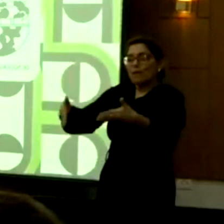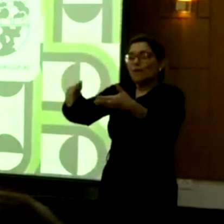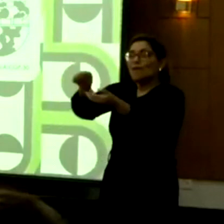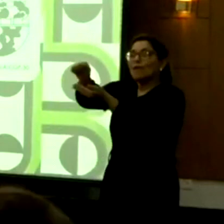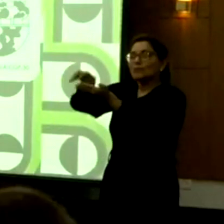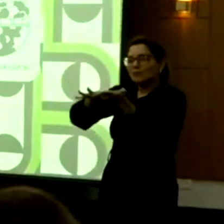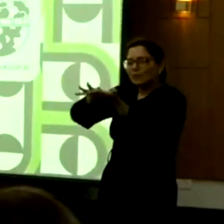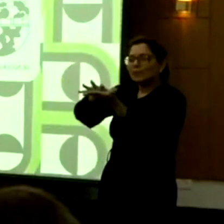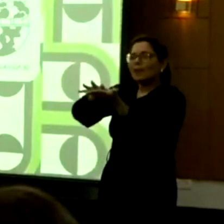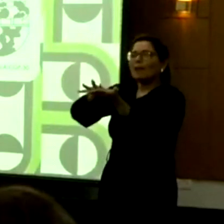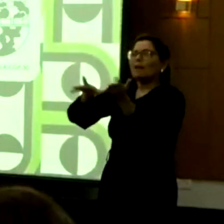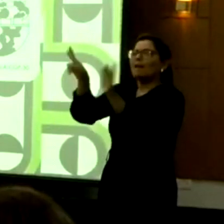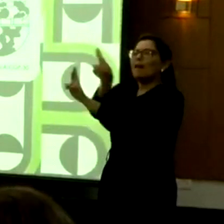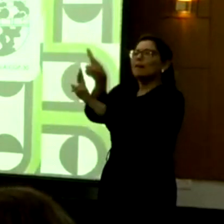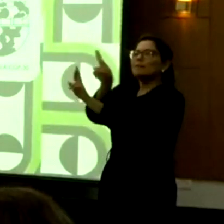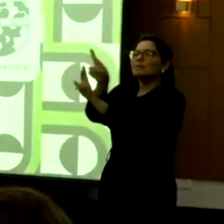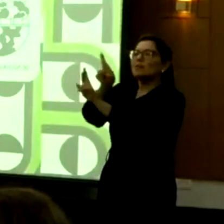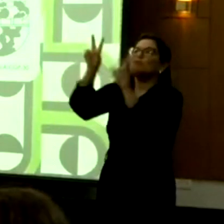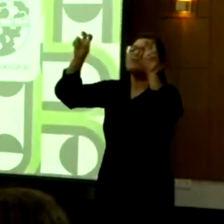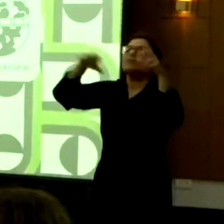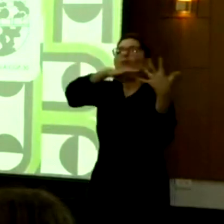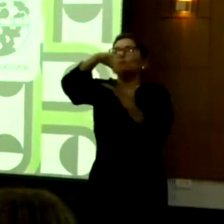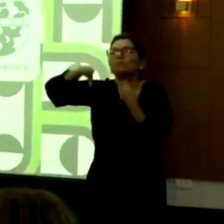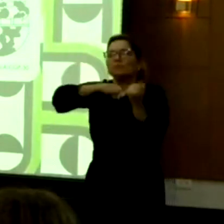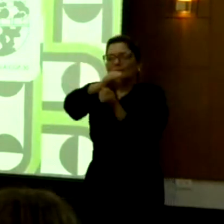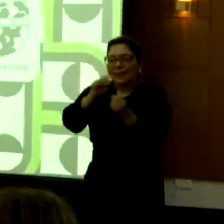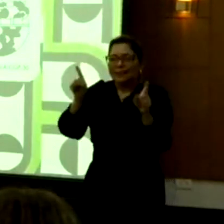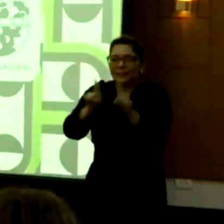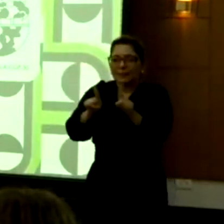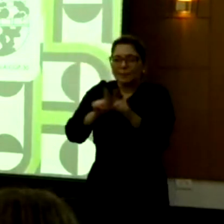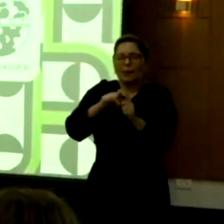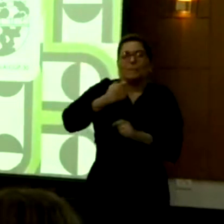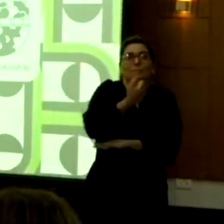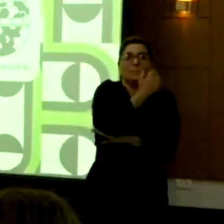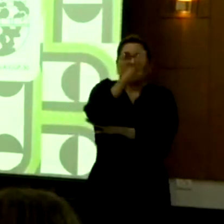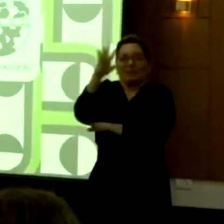related to sustainability and the environment, Green Forest